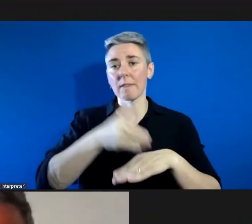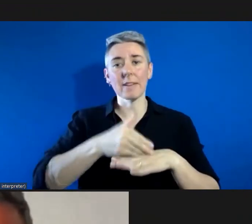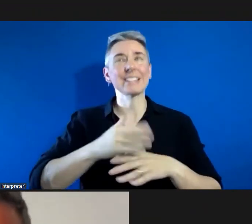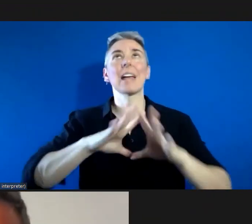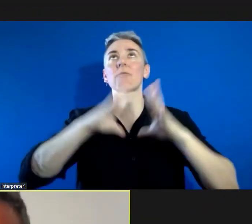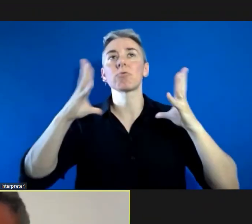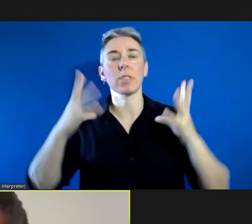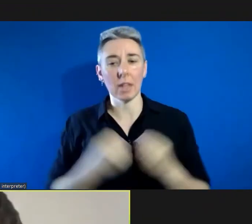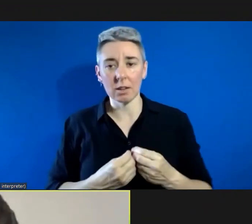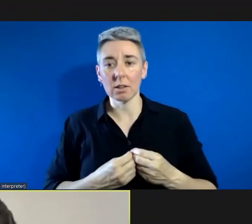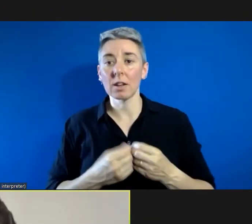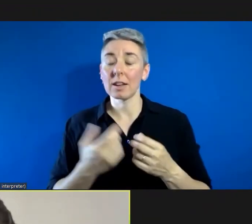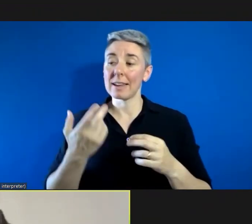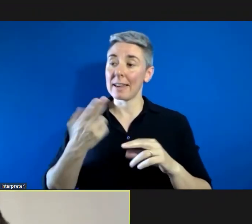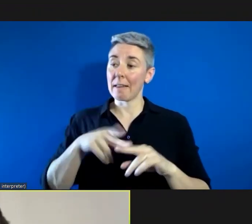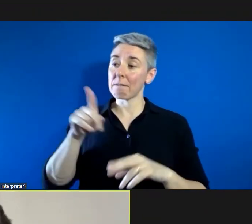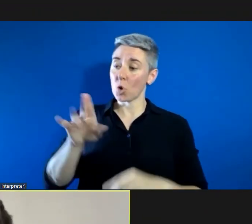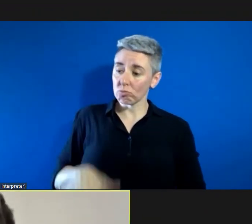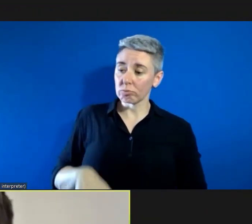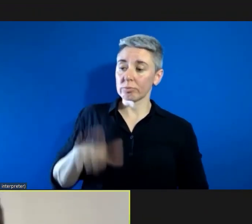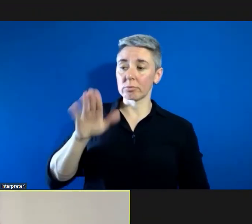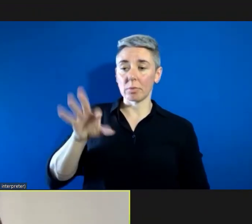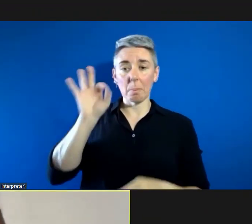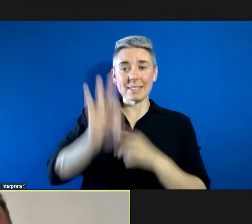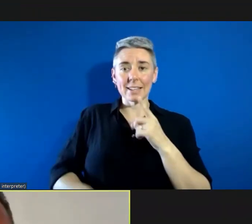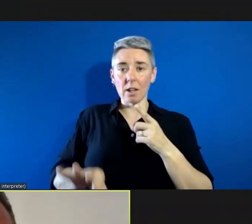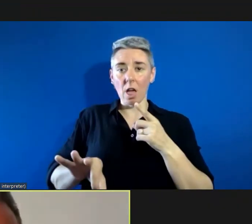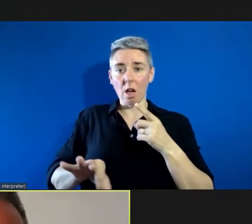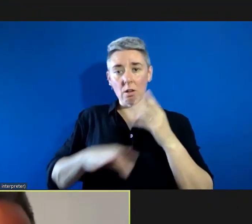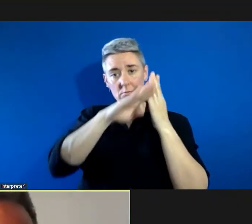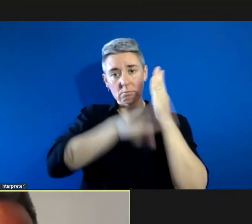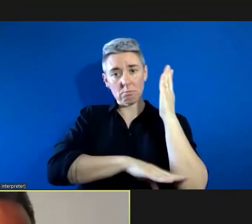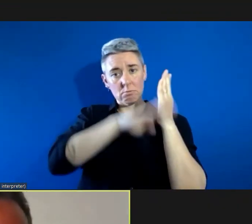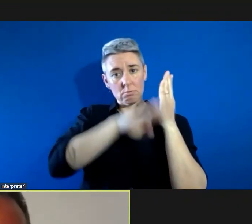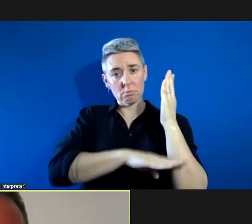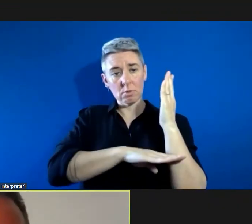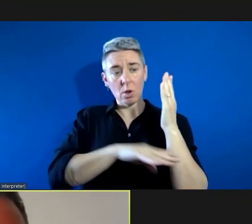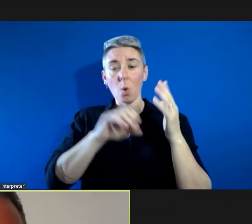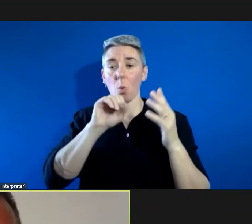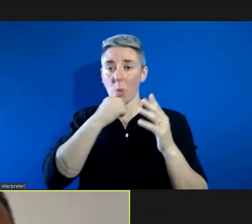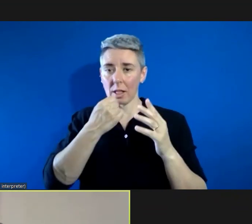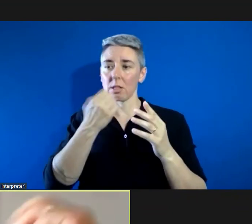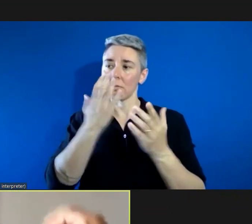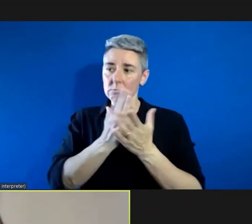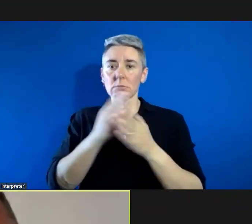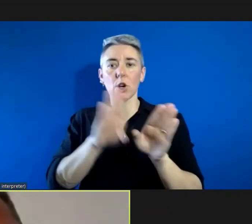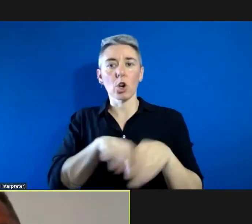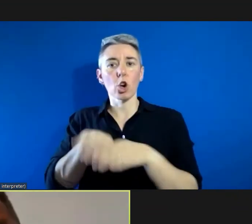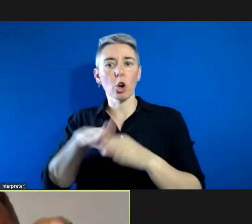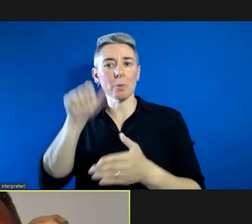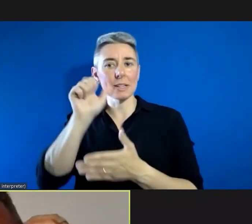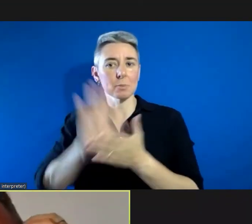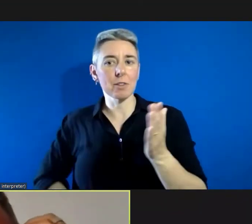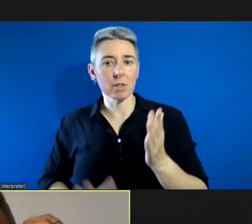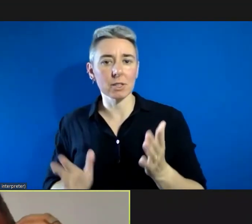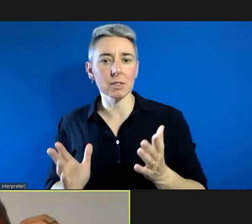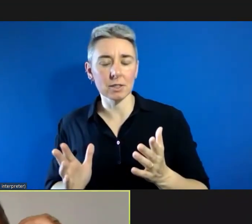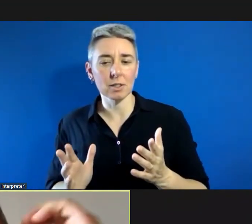particular space, you will have come you will have common experiences and I think it often transcends